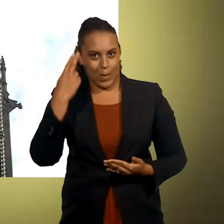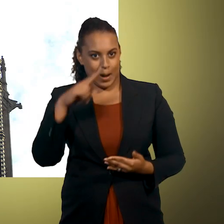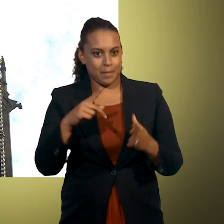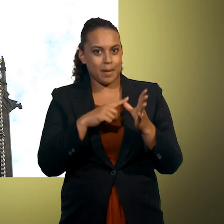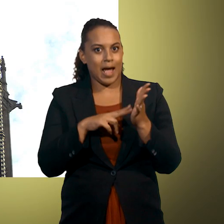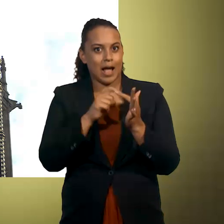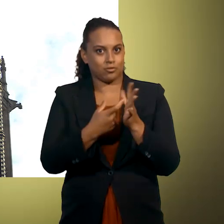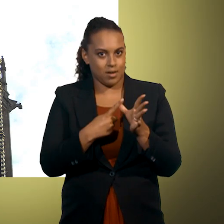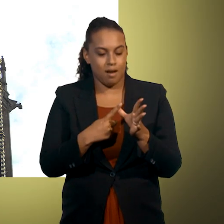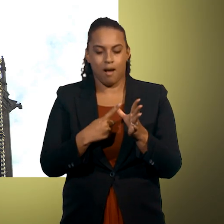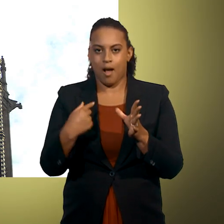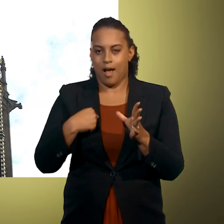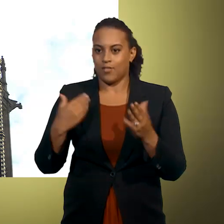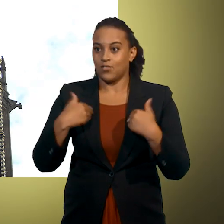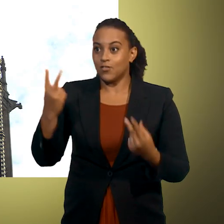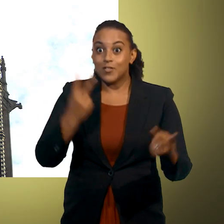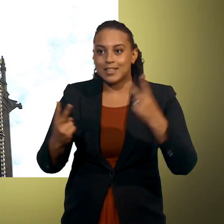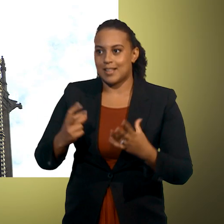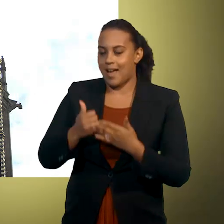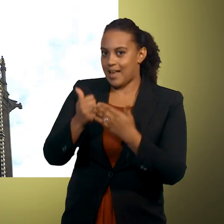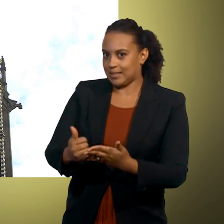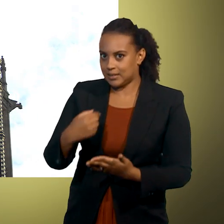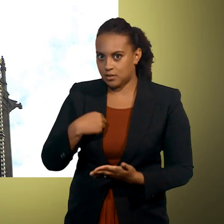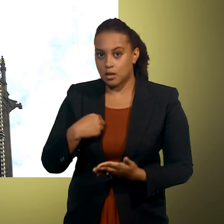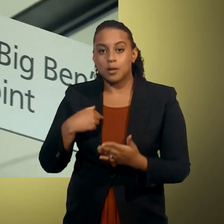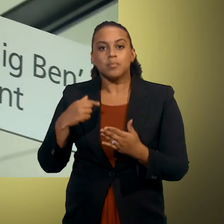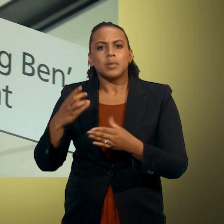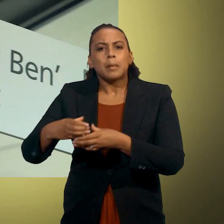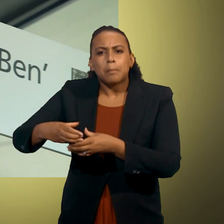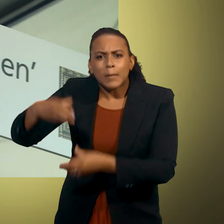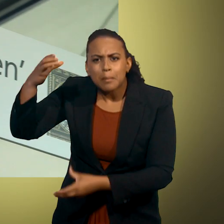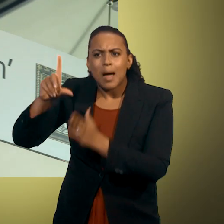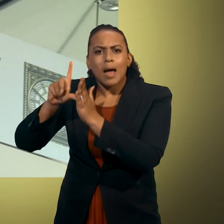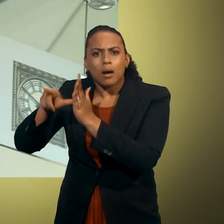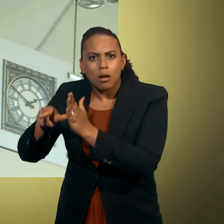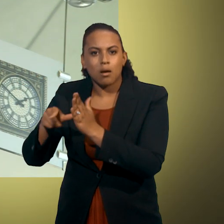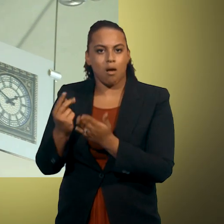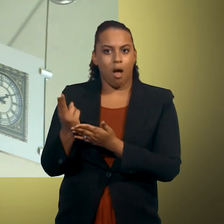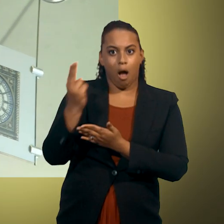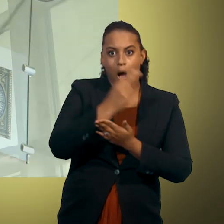With the exception of Big Ben and Art and Architecture Tours, which begin in Portcullis